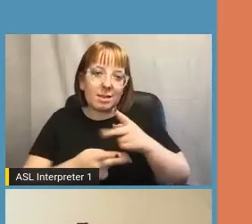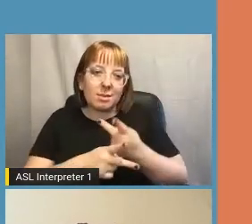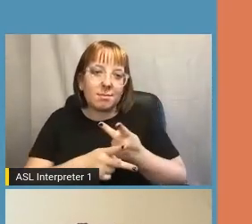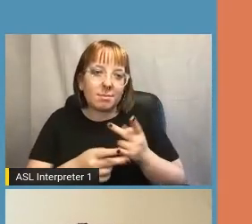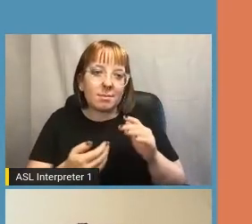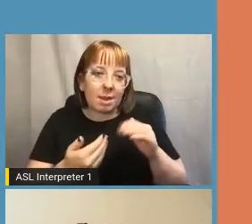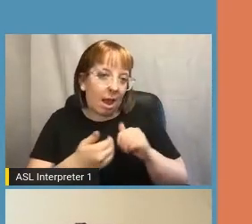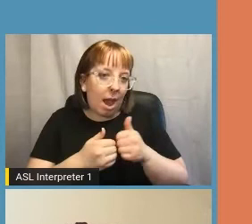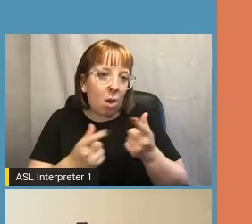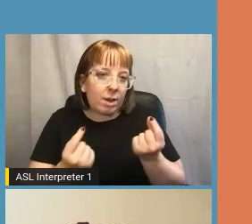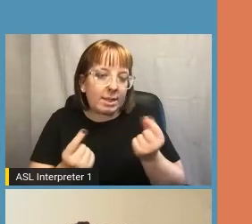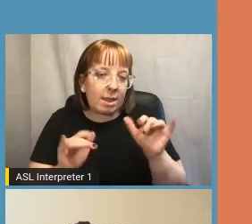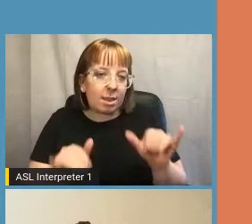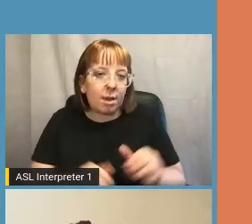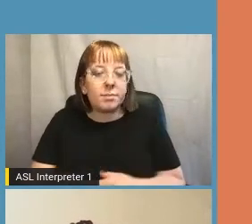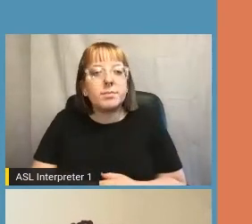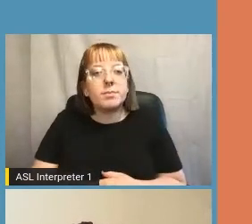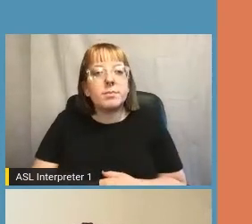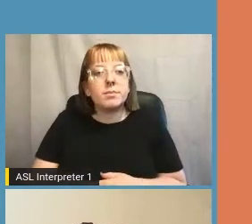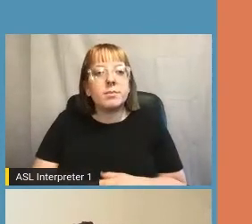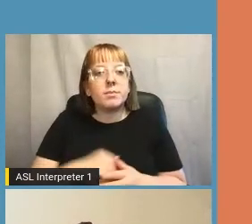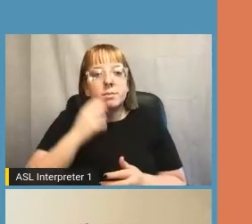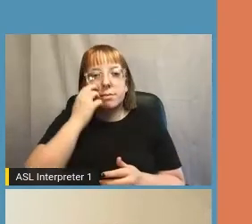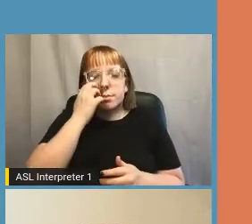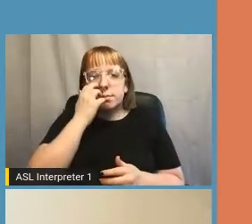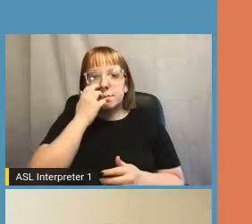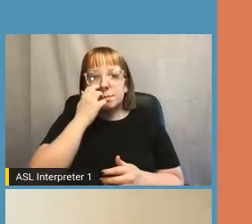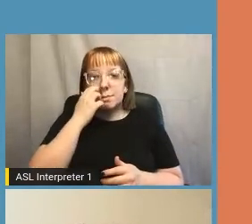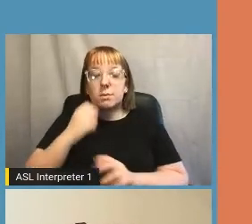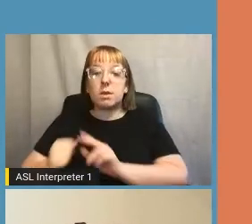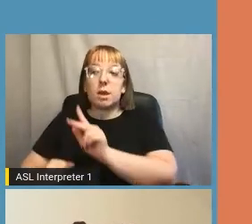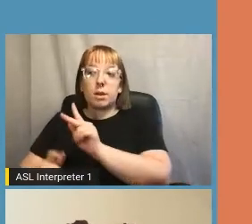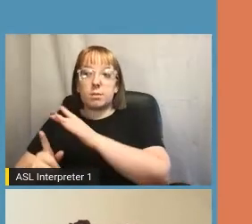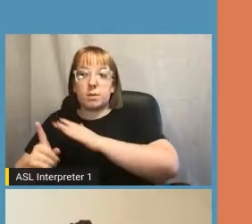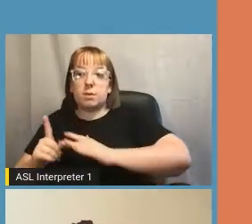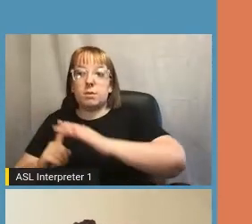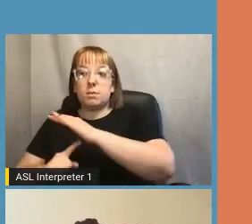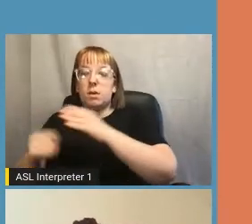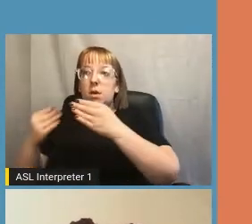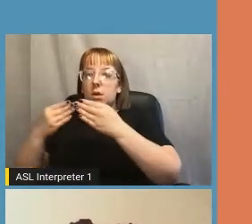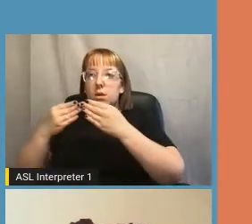and and all that for the counts matrix space as opposed to very open experience in second life